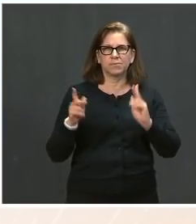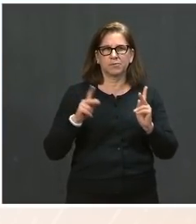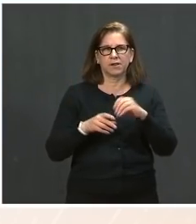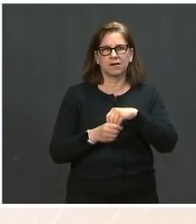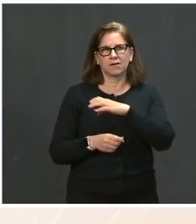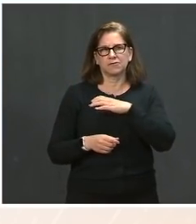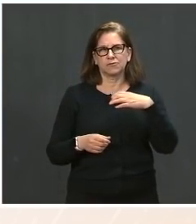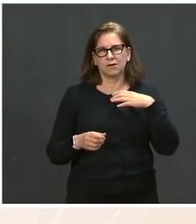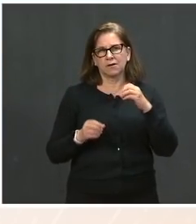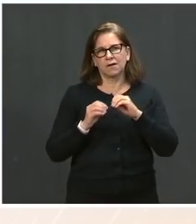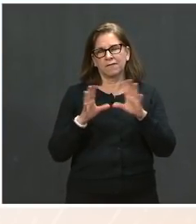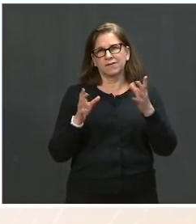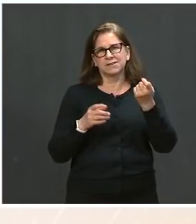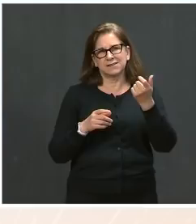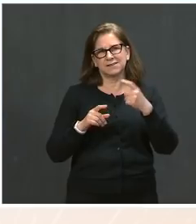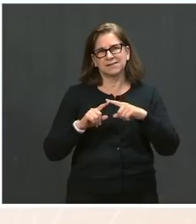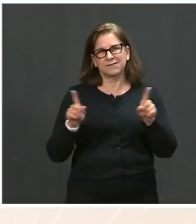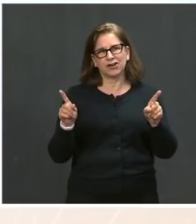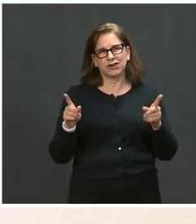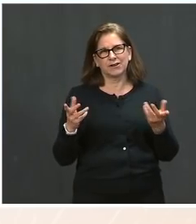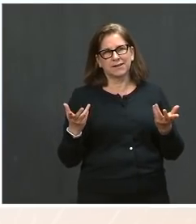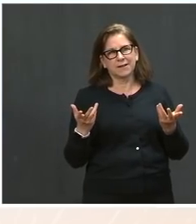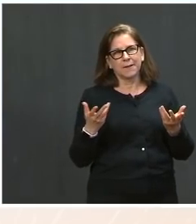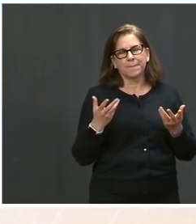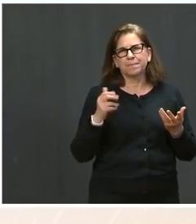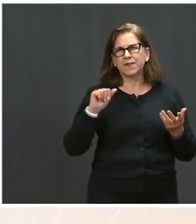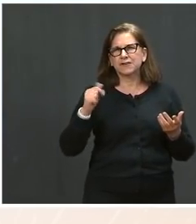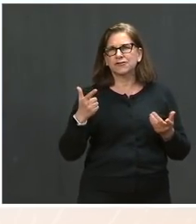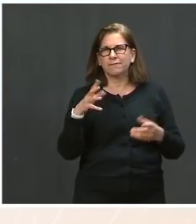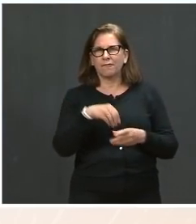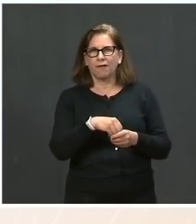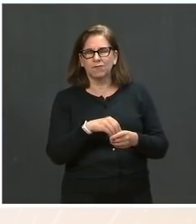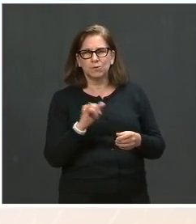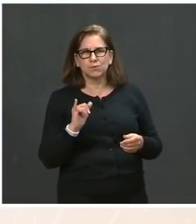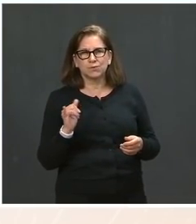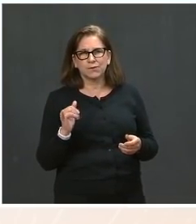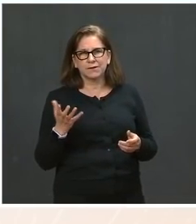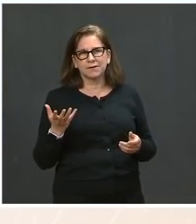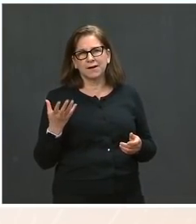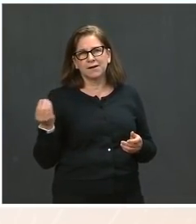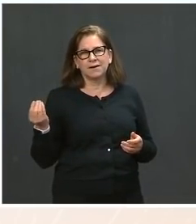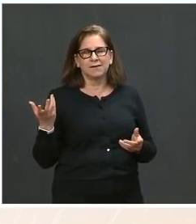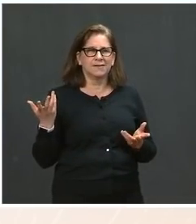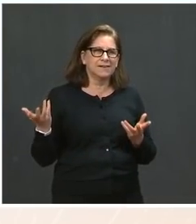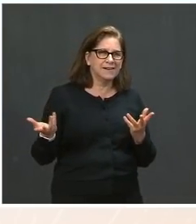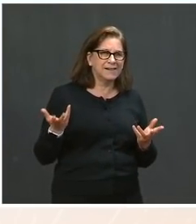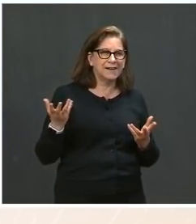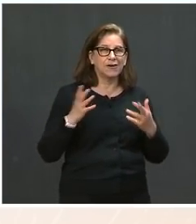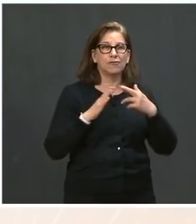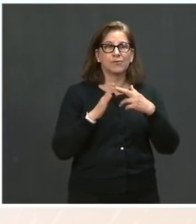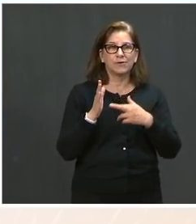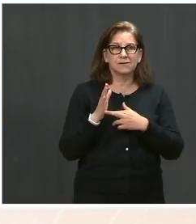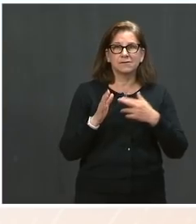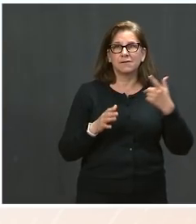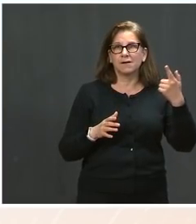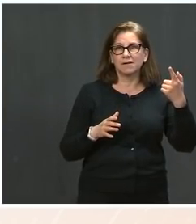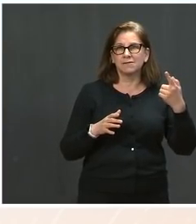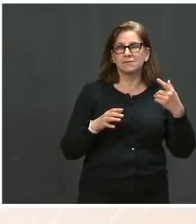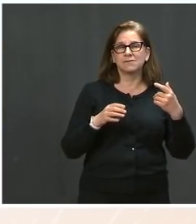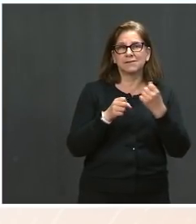given the role of the Attorney General in measures on gun safety and -- as is evidenced by the fact that he was present there today.